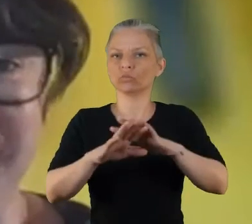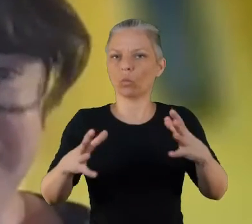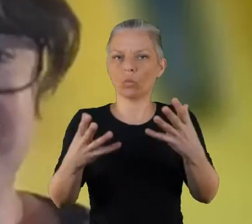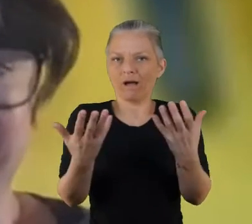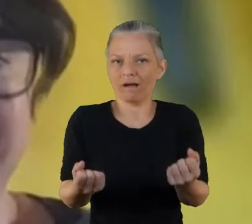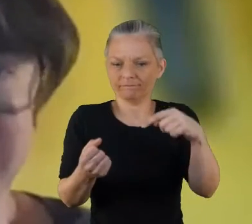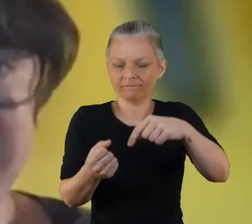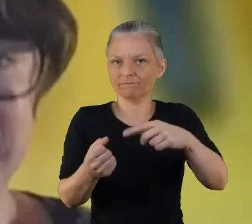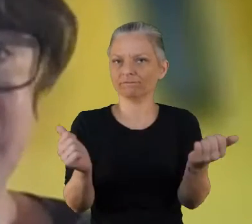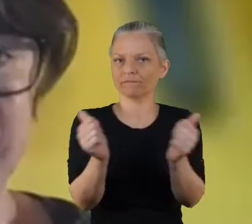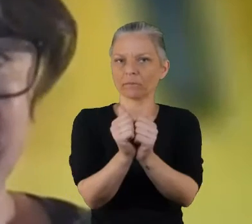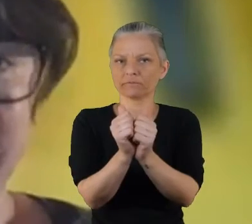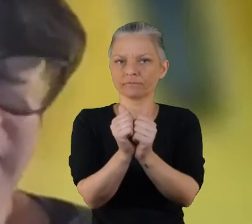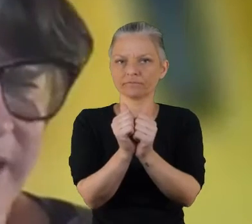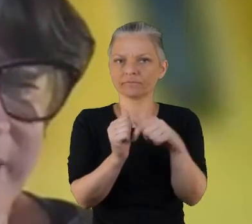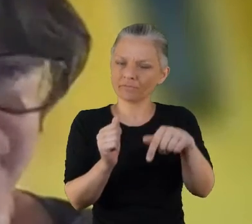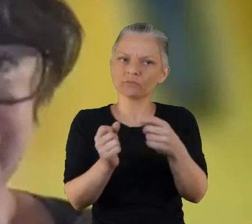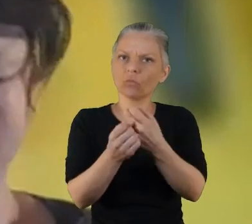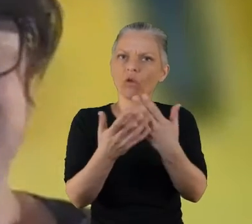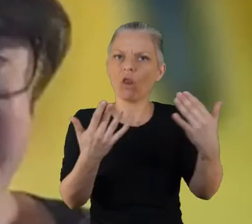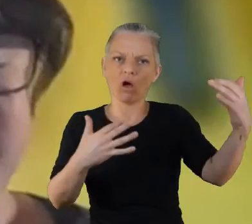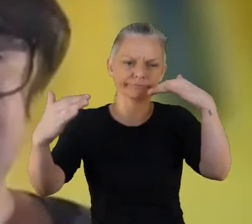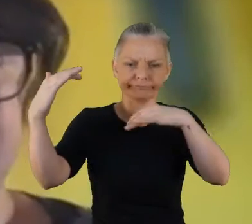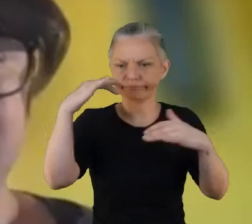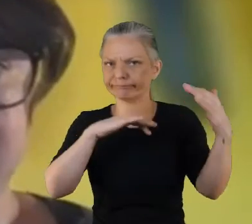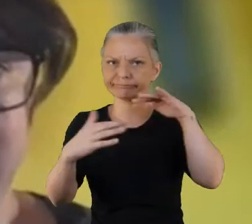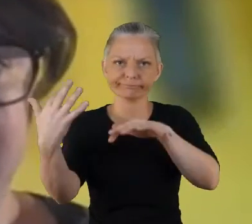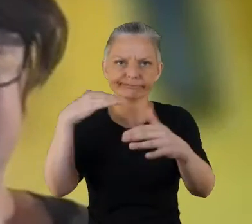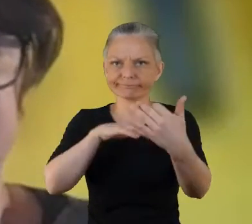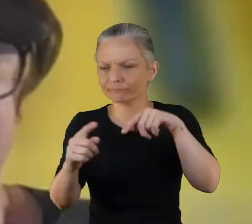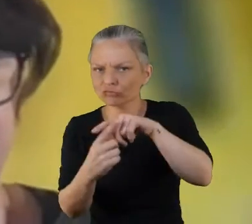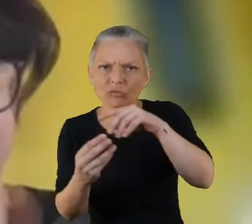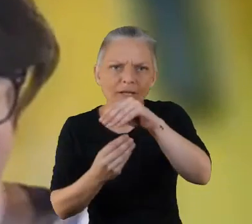And that’s where a lot of that is stemming from. And for that group agreement to be like a